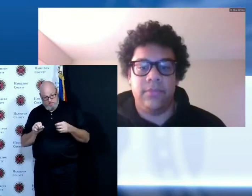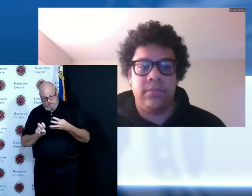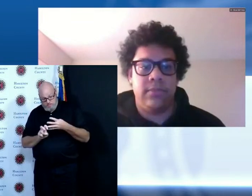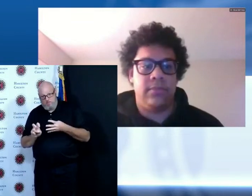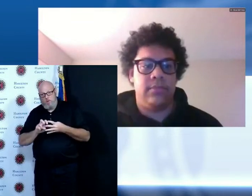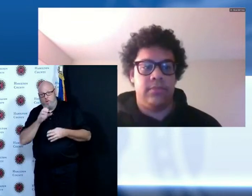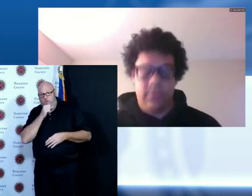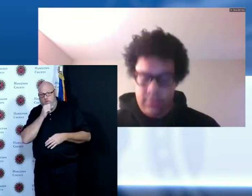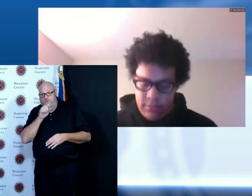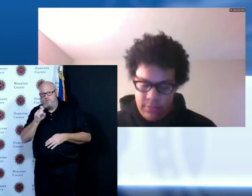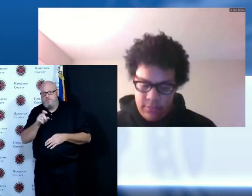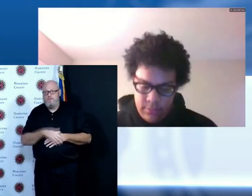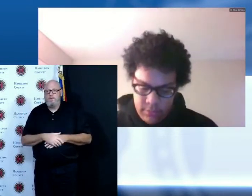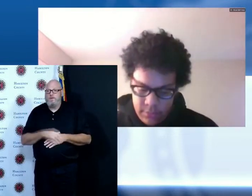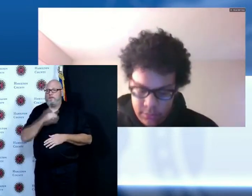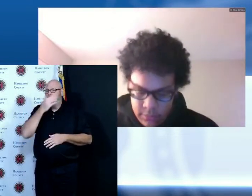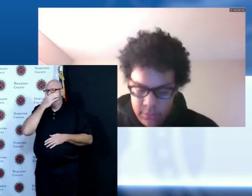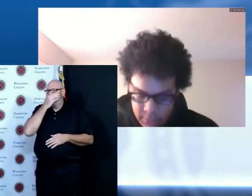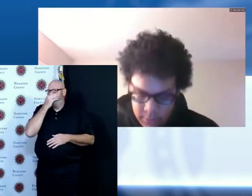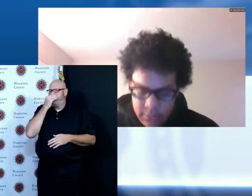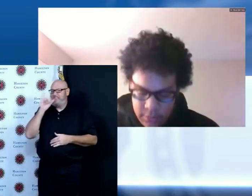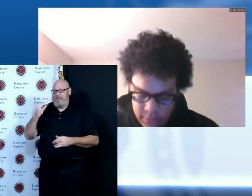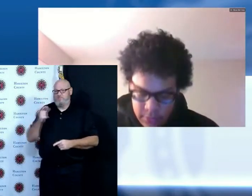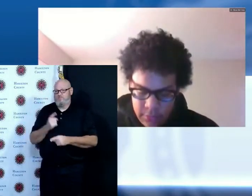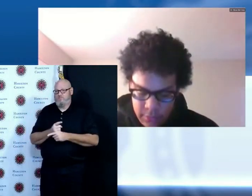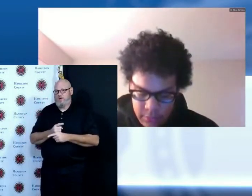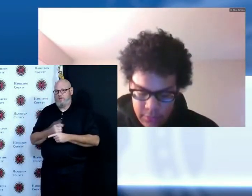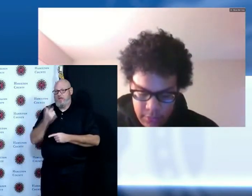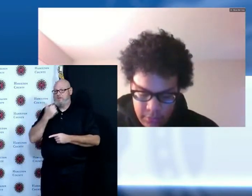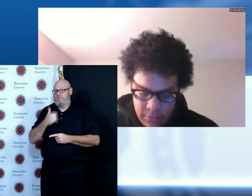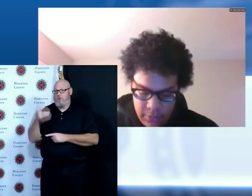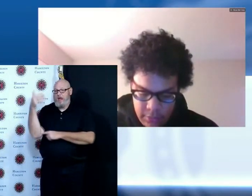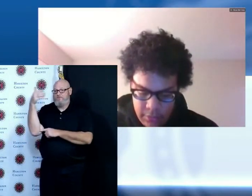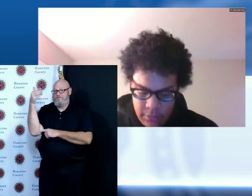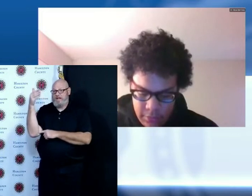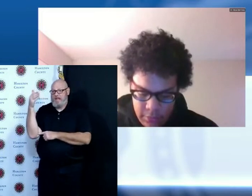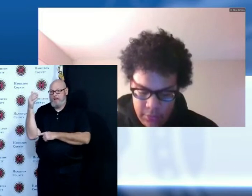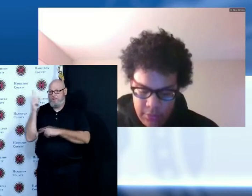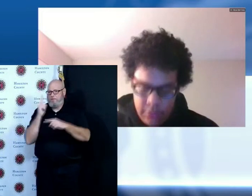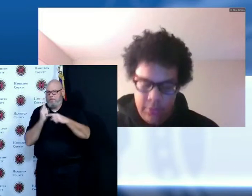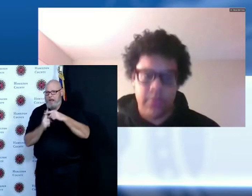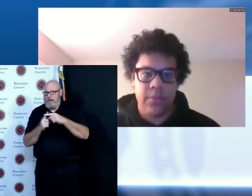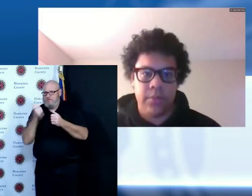teachers who are eligible next week is it really just a first come first serve as far as who's